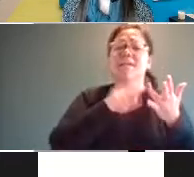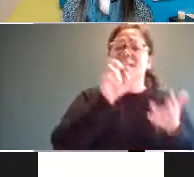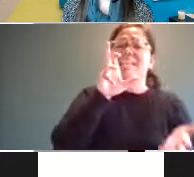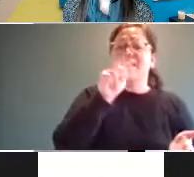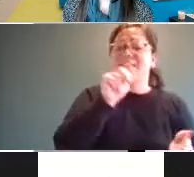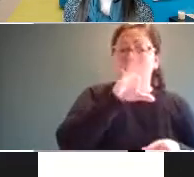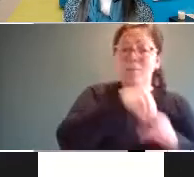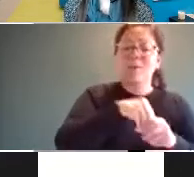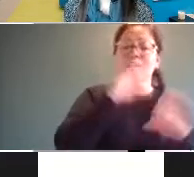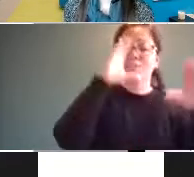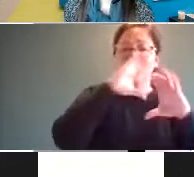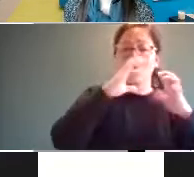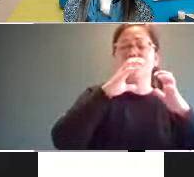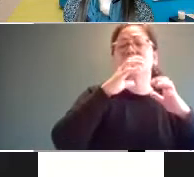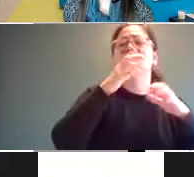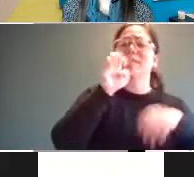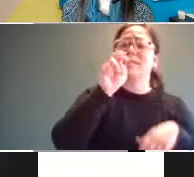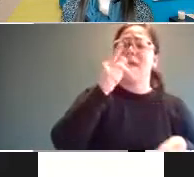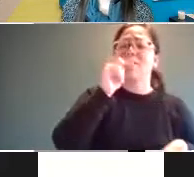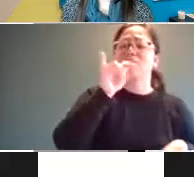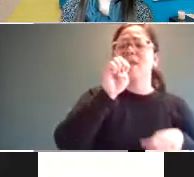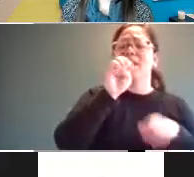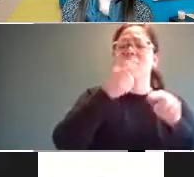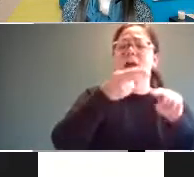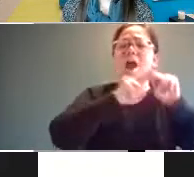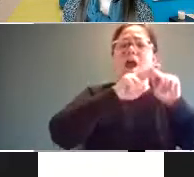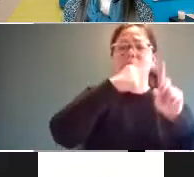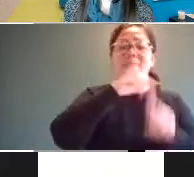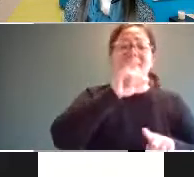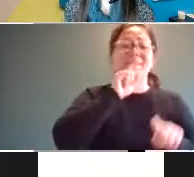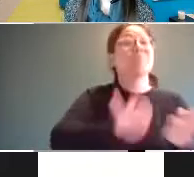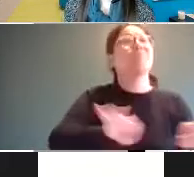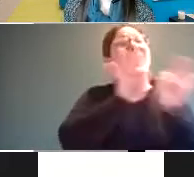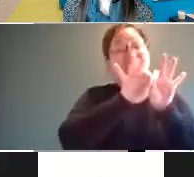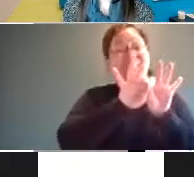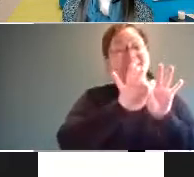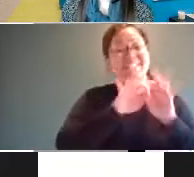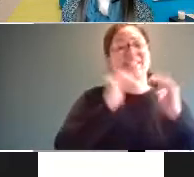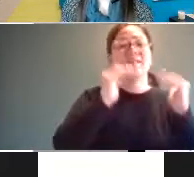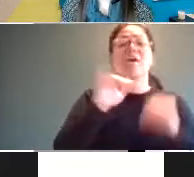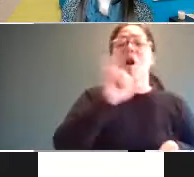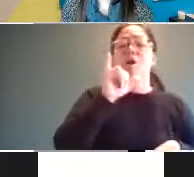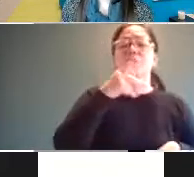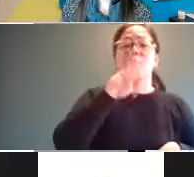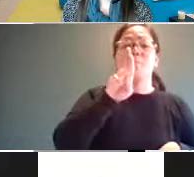which becomes more and more relevant and crucial each day. Additionally, language around proper nouns.